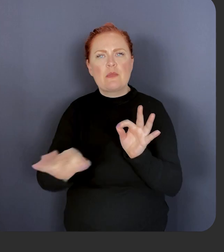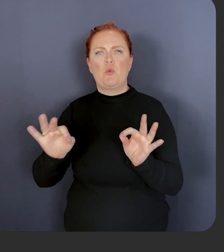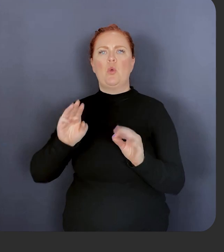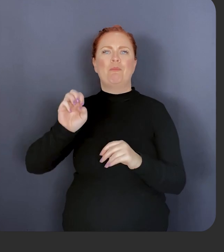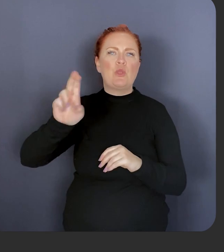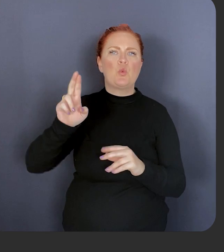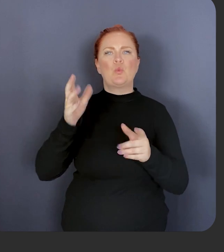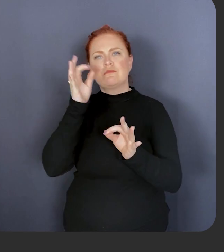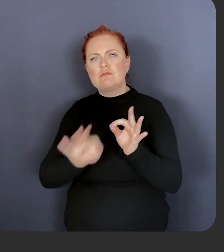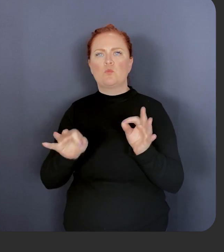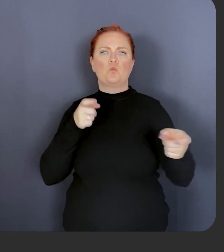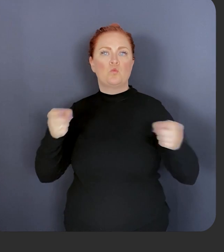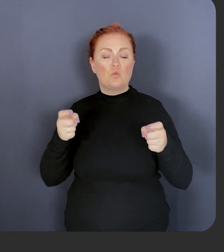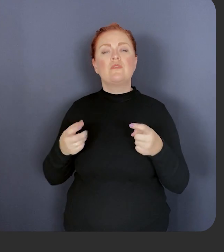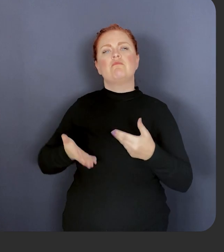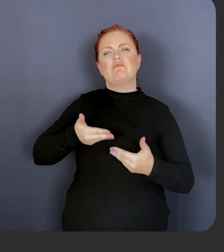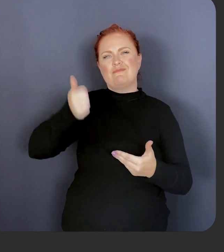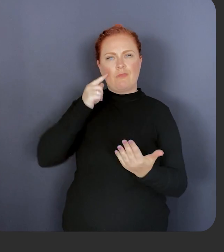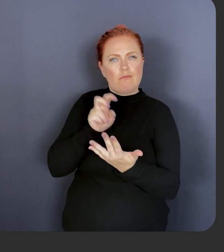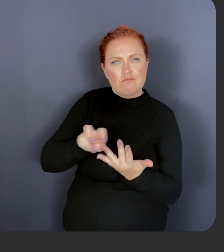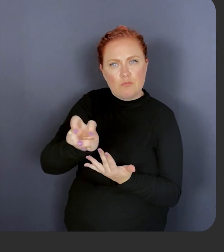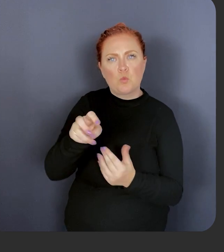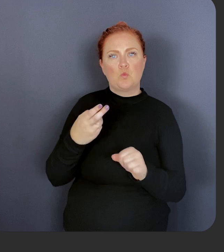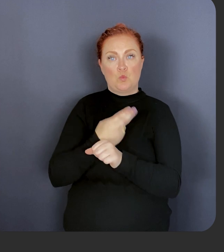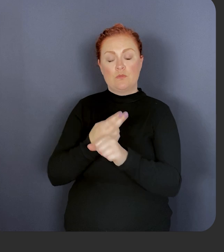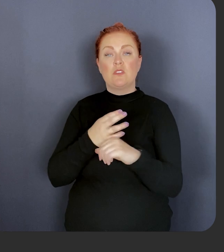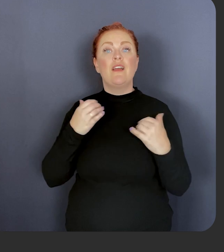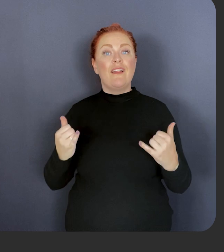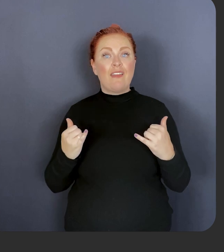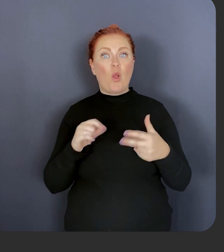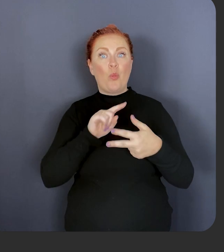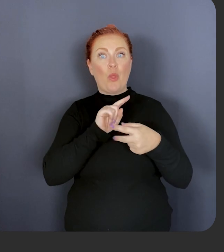create a much more navigatable experience. And so what we want to do is simplify those controls